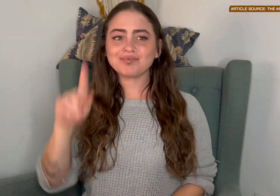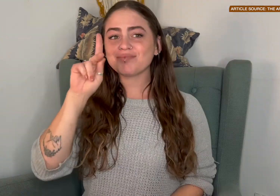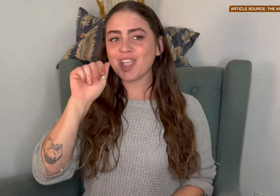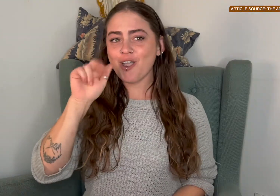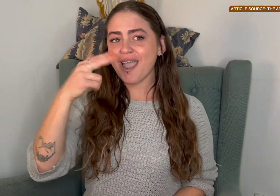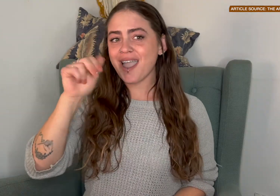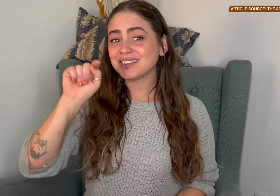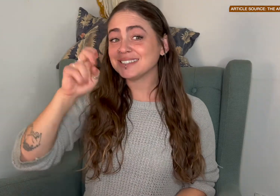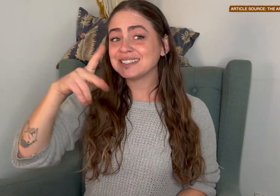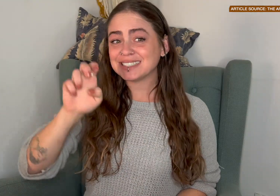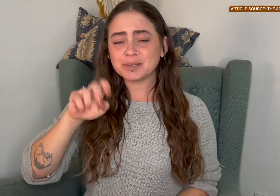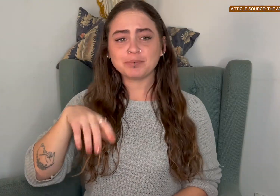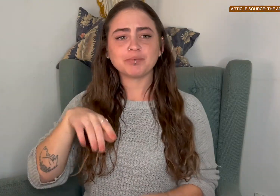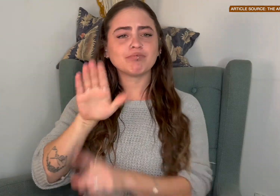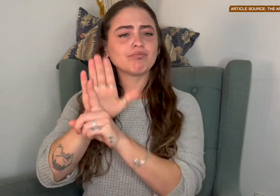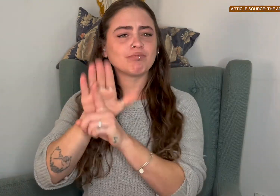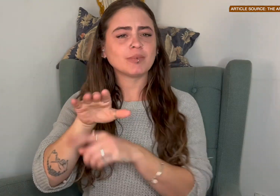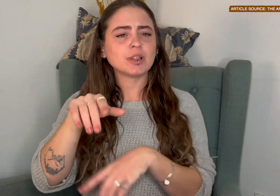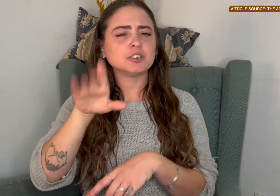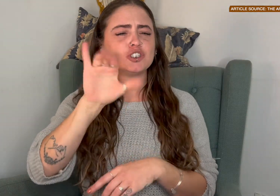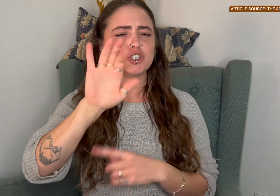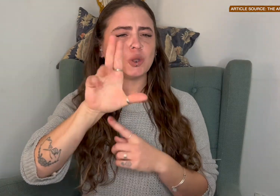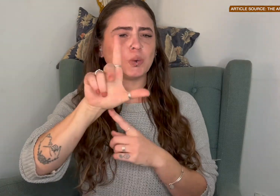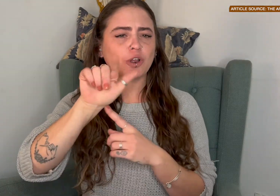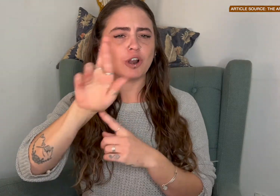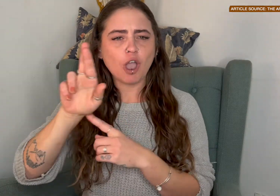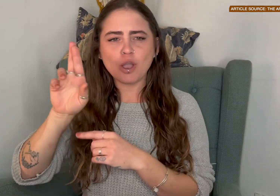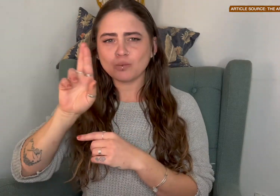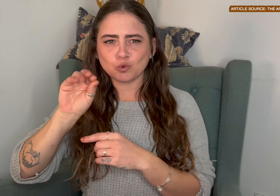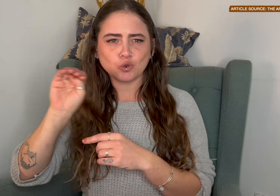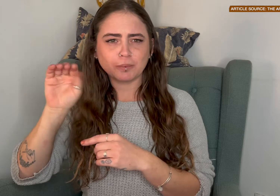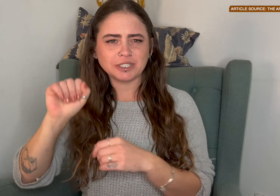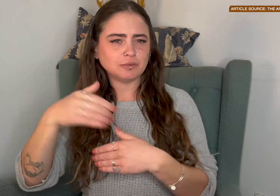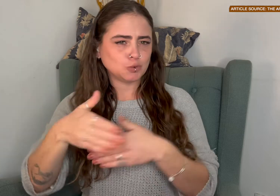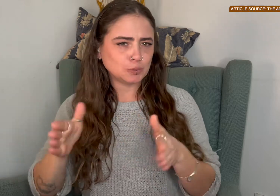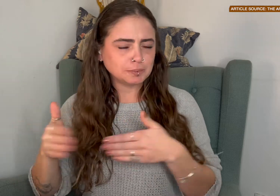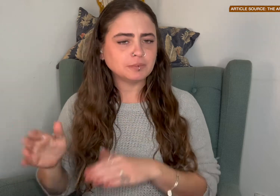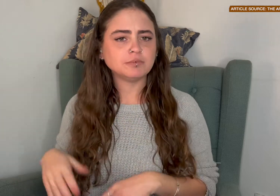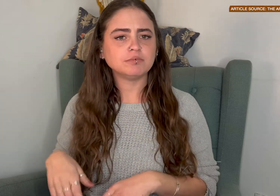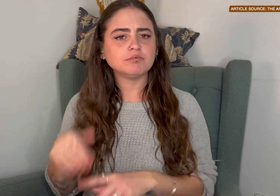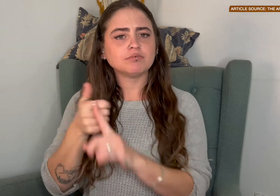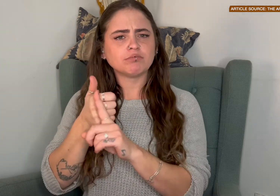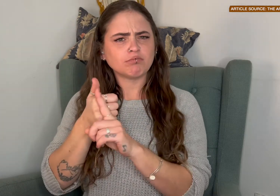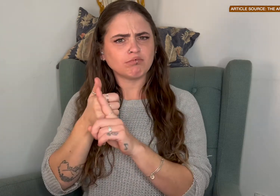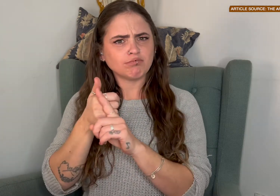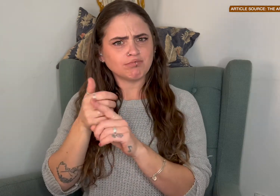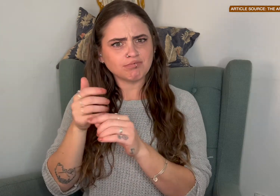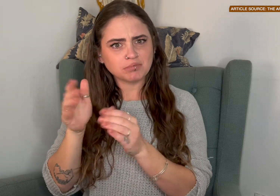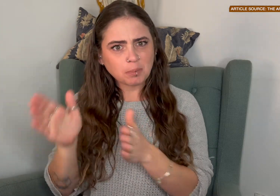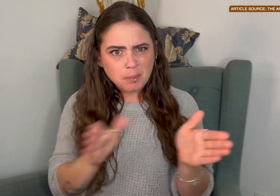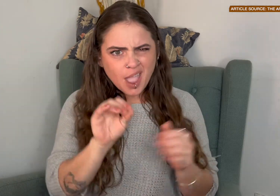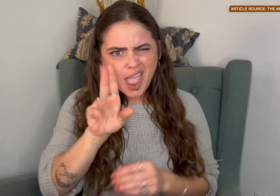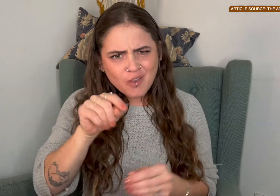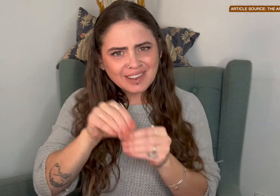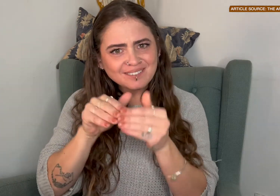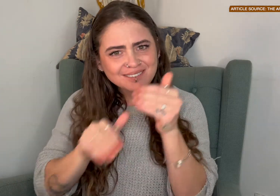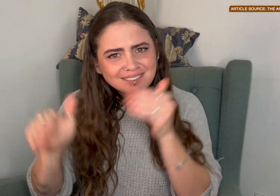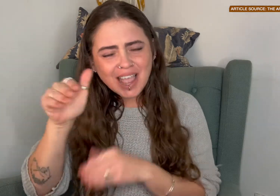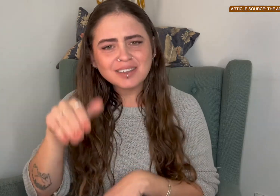Karahan Tepe’s circular rooms were planned out in advance, and